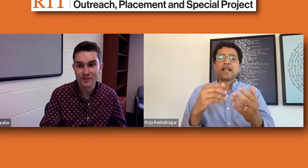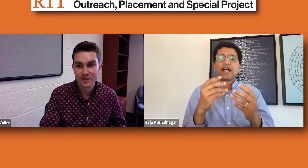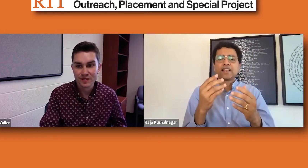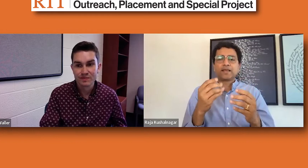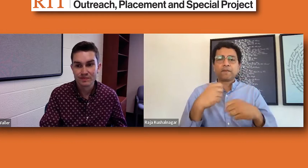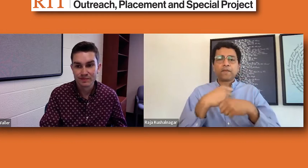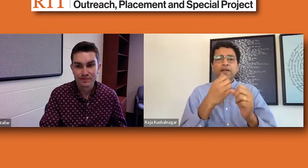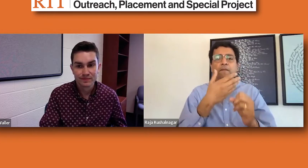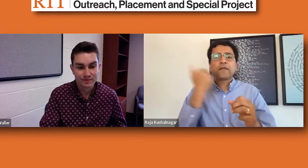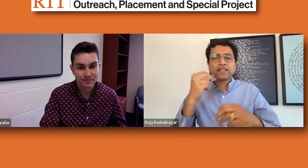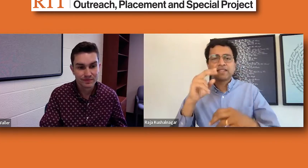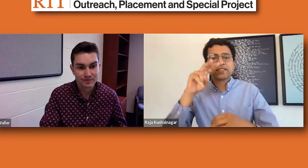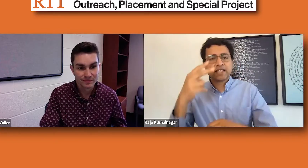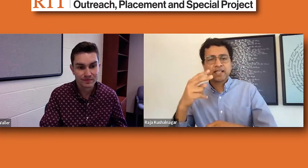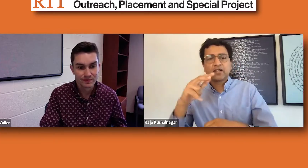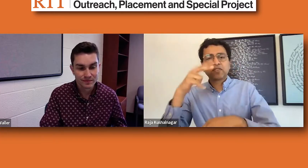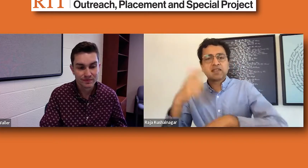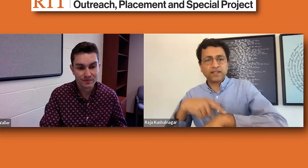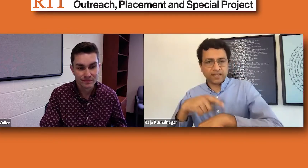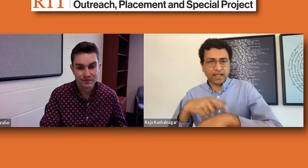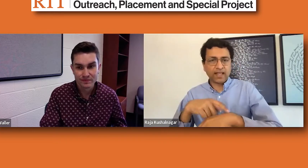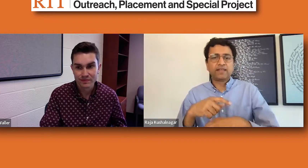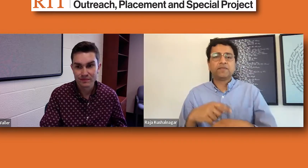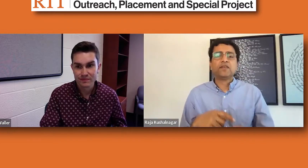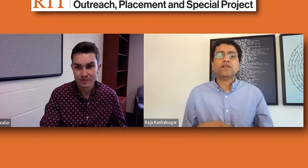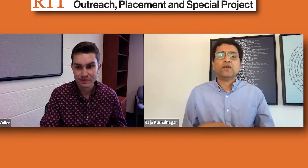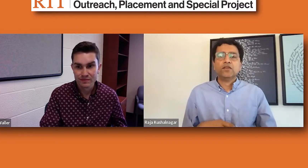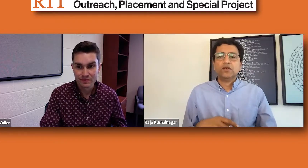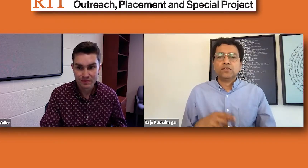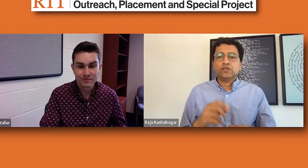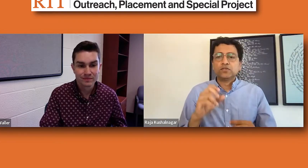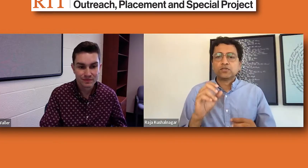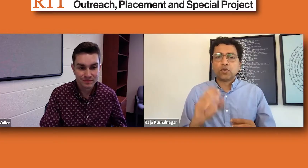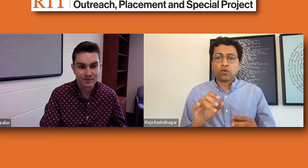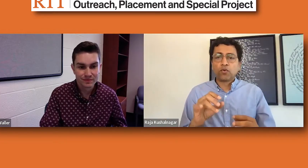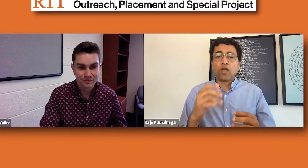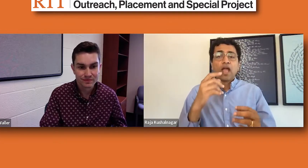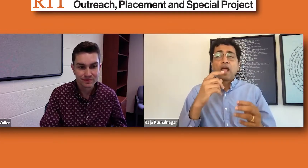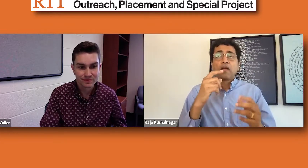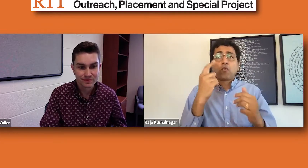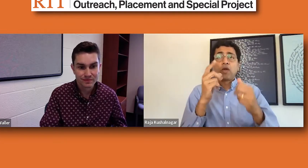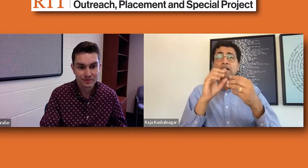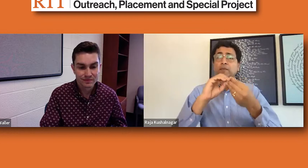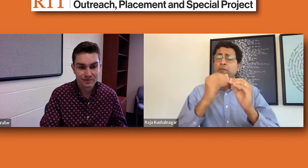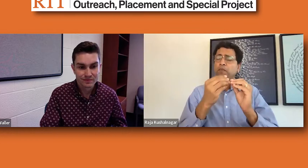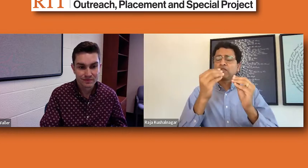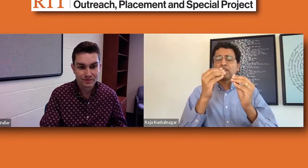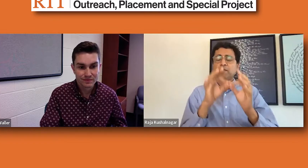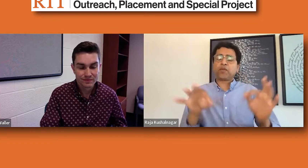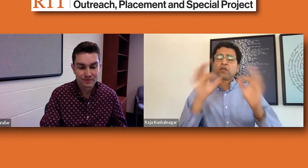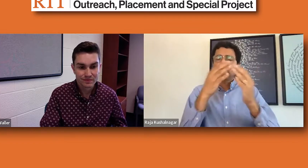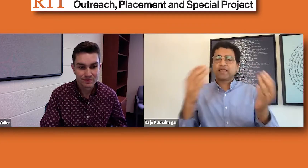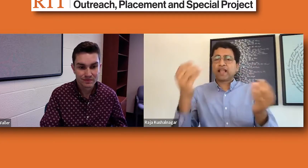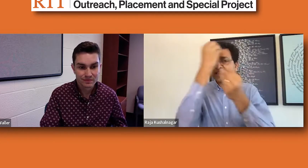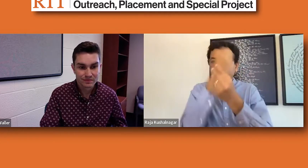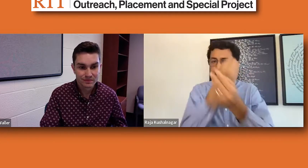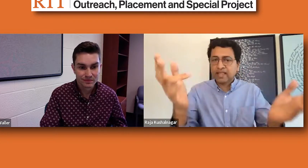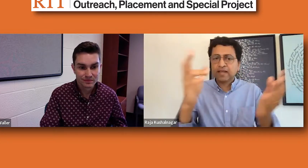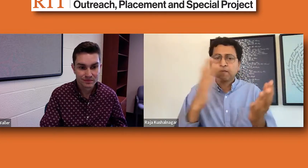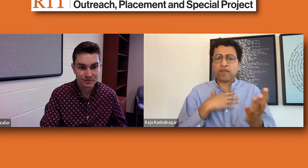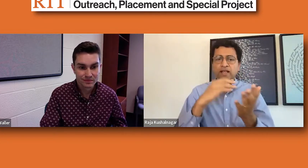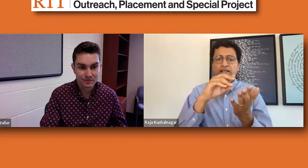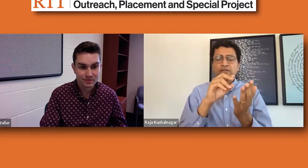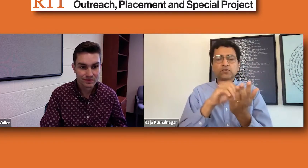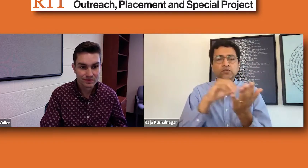and you go back to the drawing board and you try again.